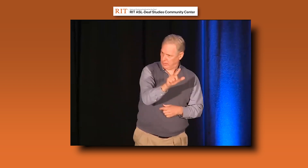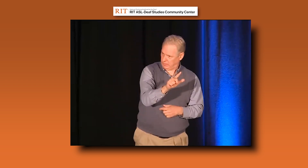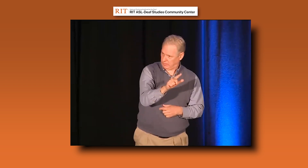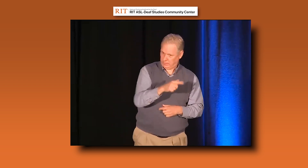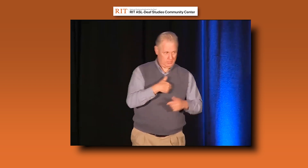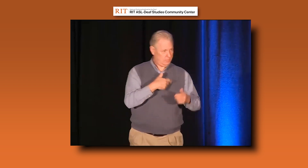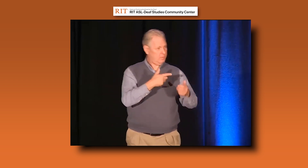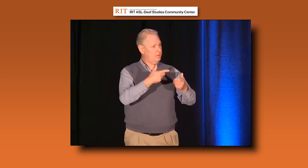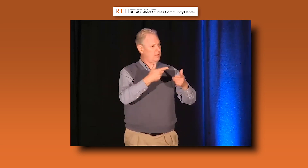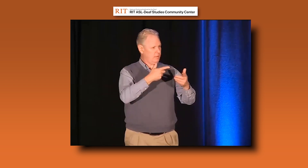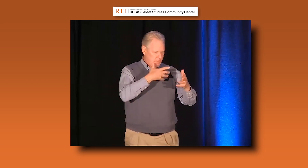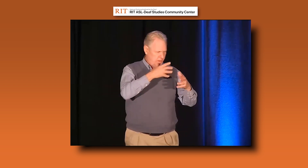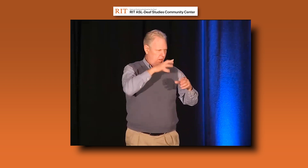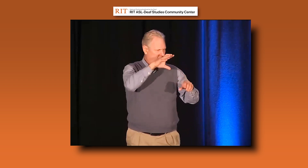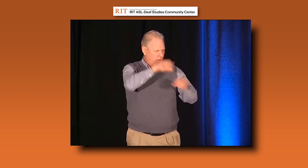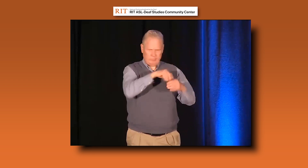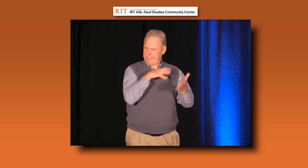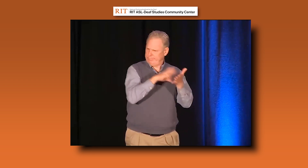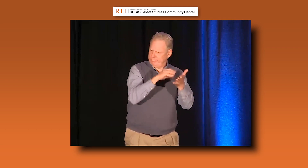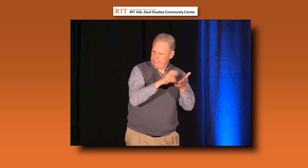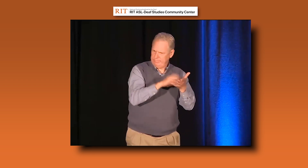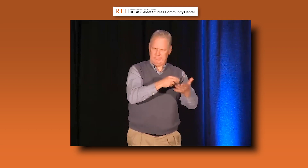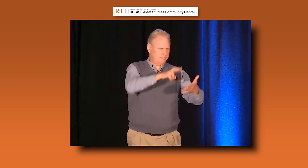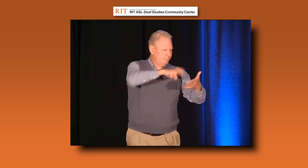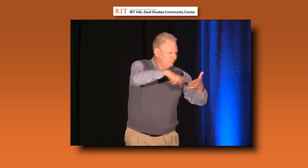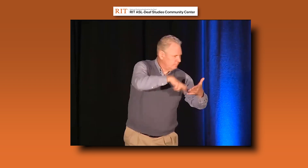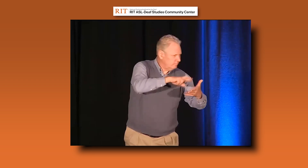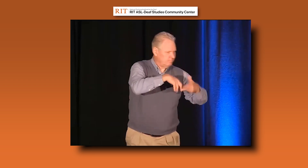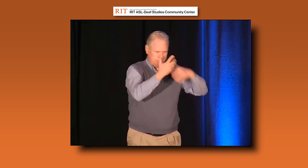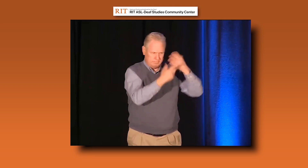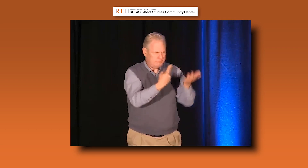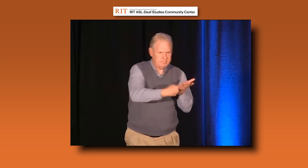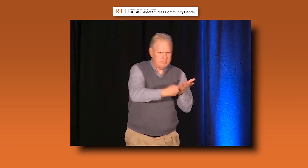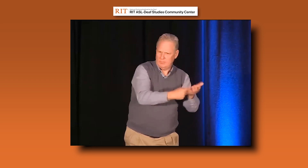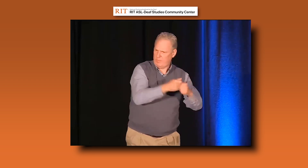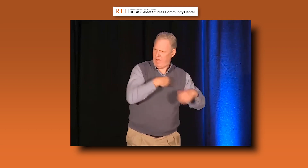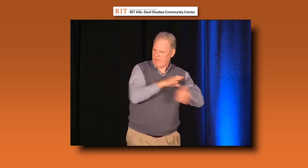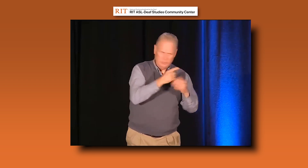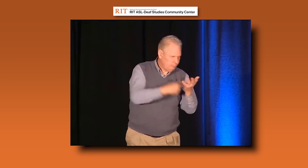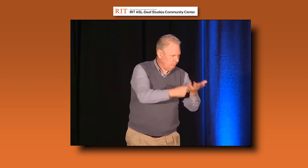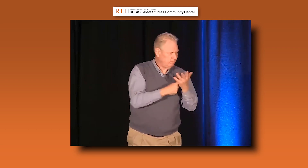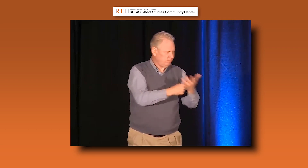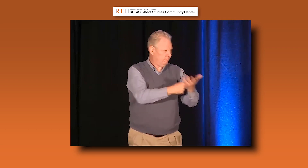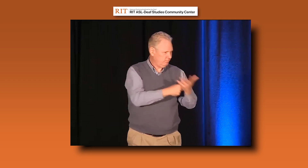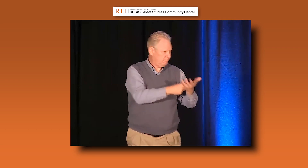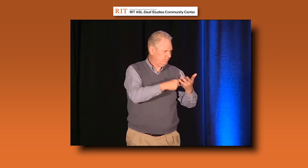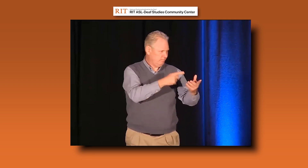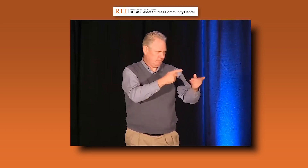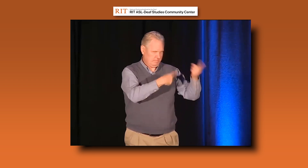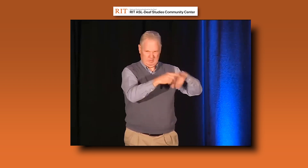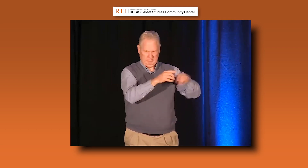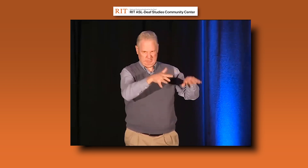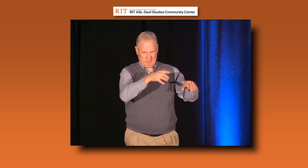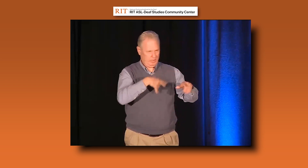in ASL to the audience? How do we have those academic discussions in ASL as opposed to signing--